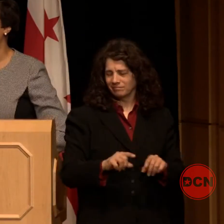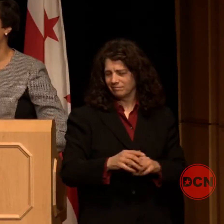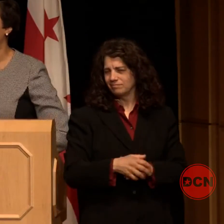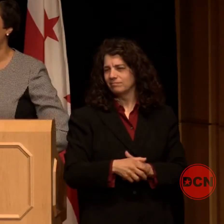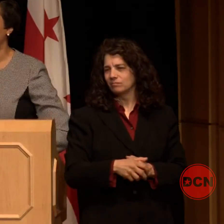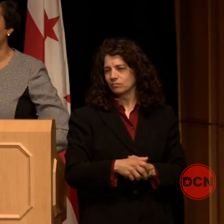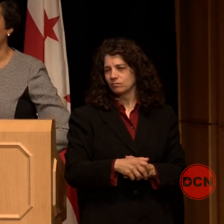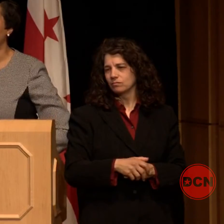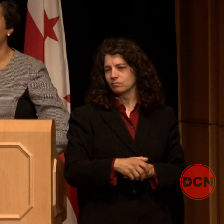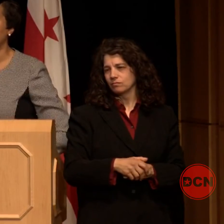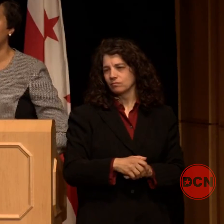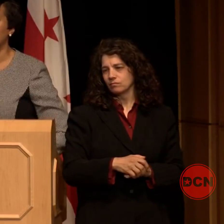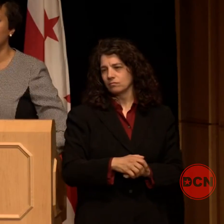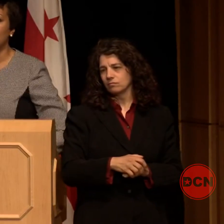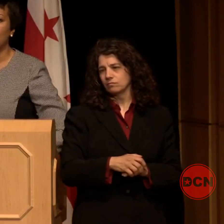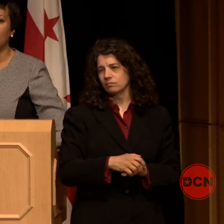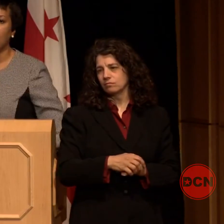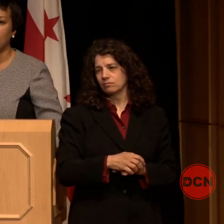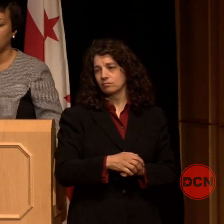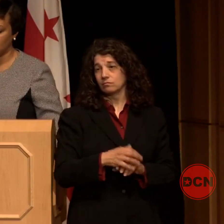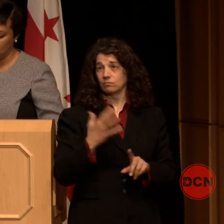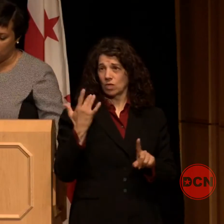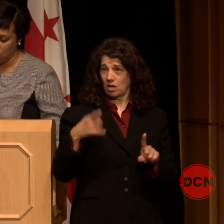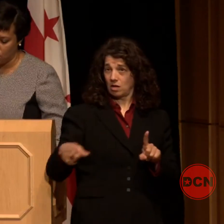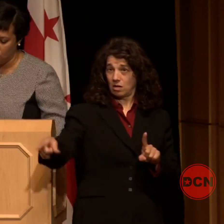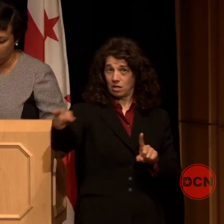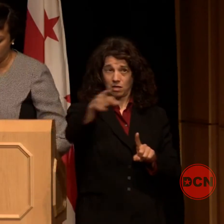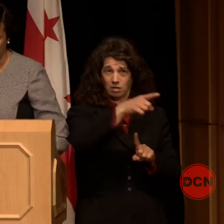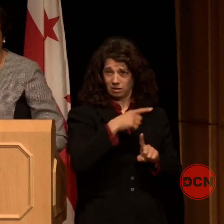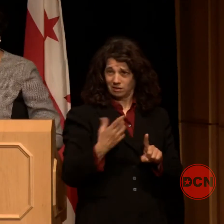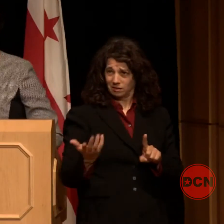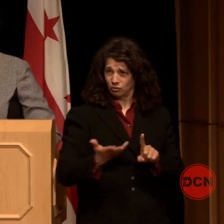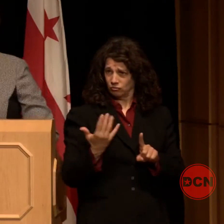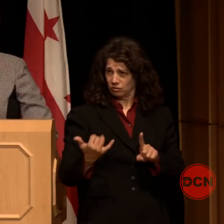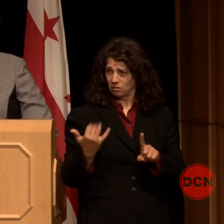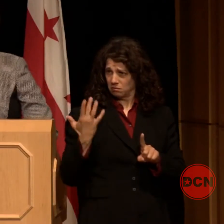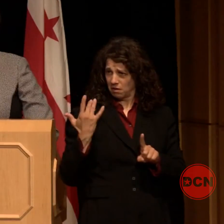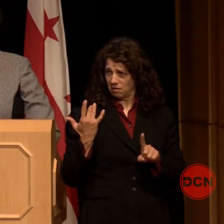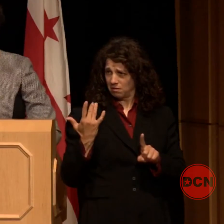ARE HERE IS BECAUSE YOU WANT US TO CONTINUE TO BE THE BEST CITY